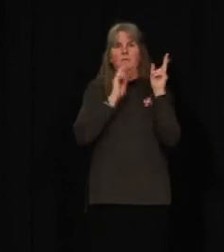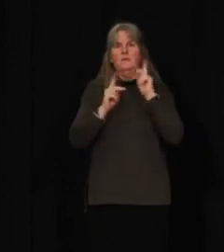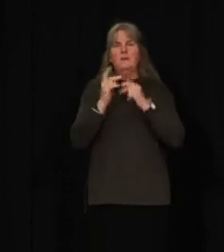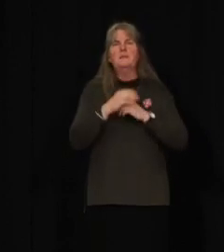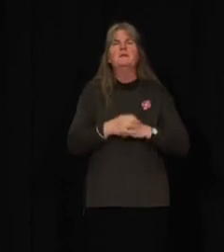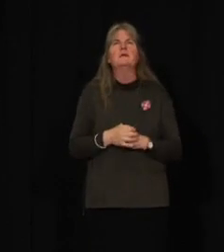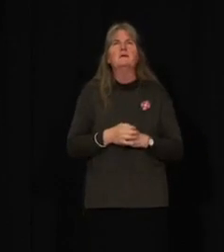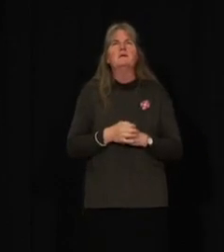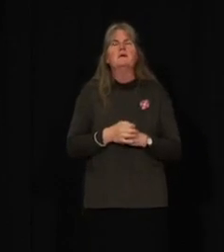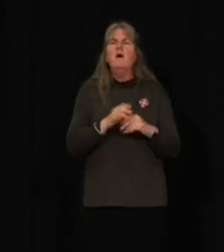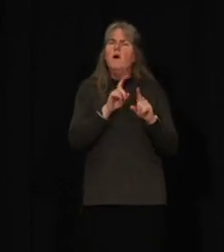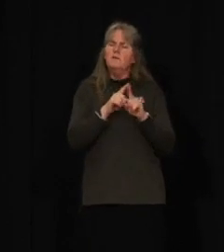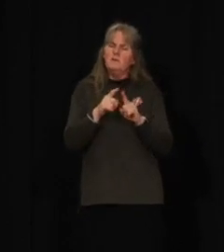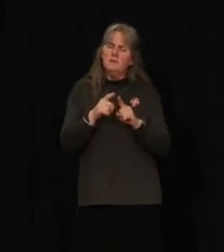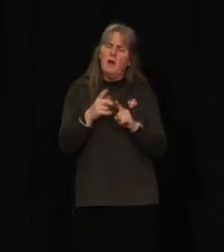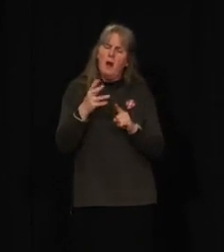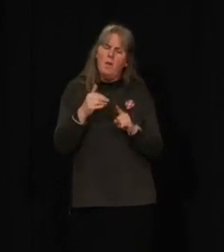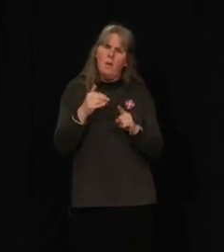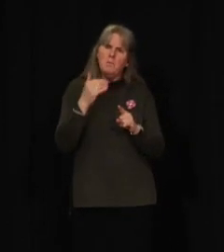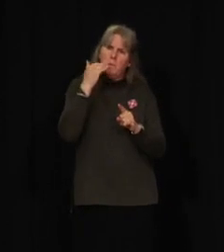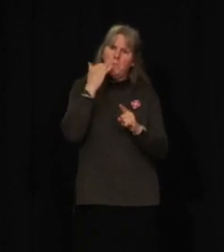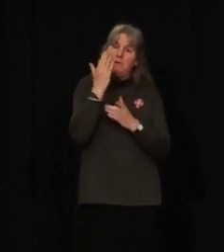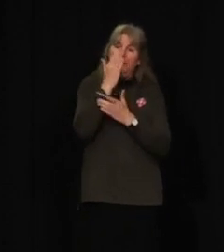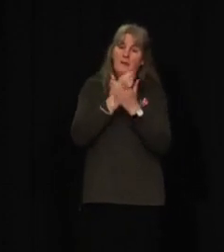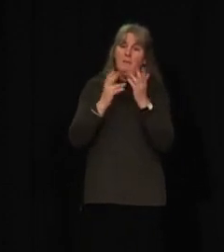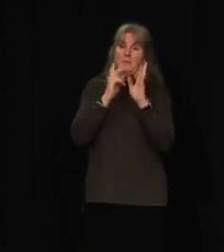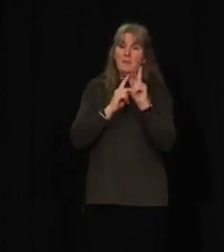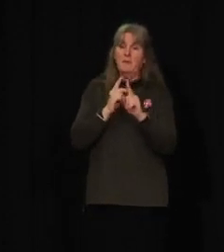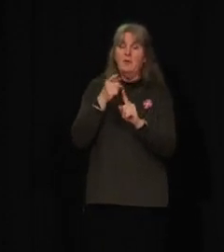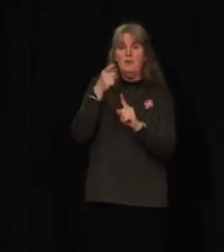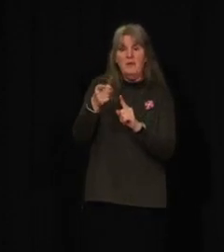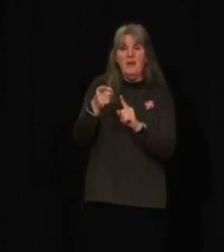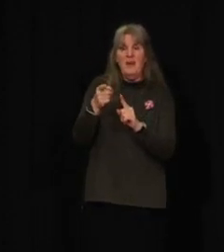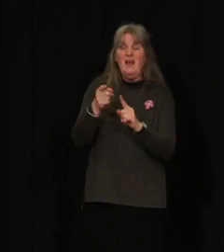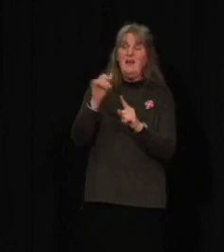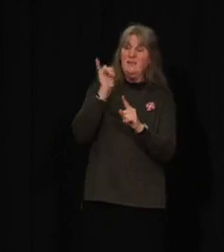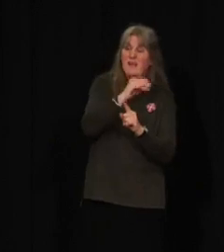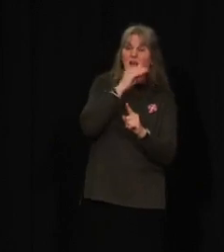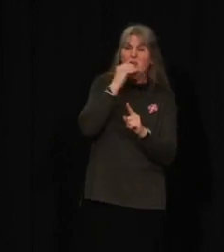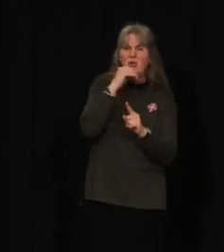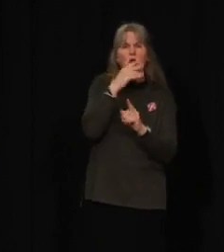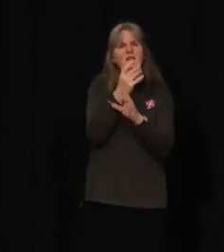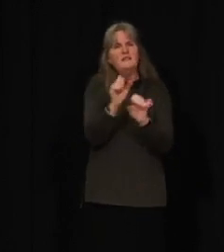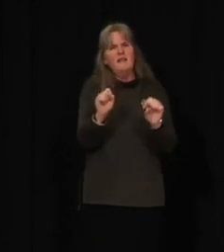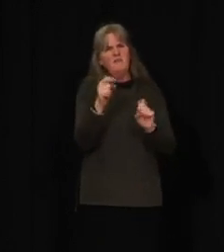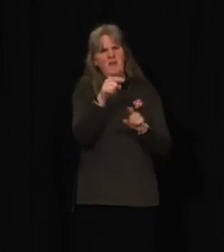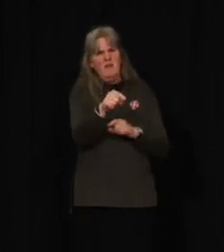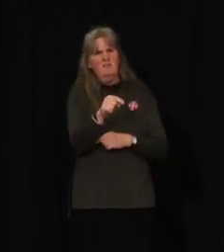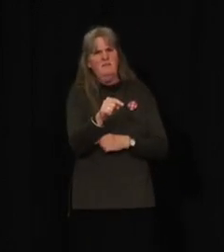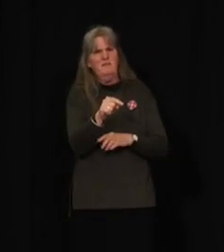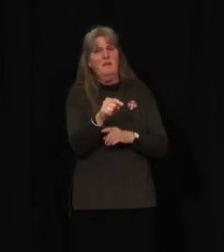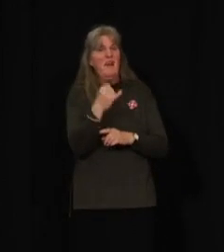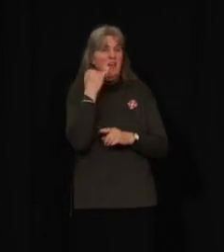I do, though, want to acknowledge that for some, staying home may not be safe. If you're not safe at home